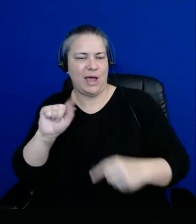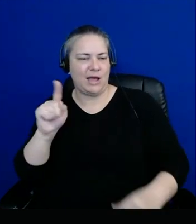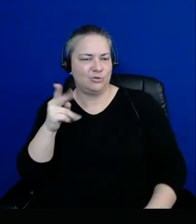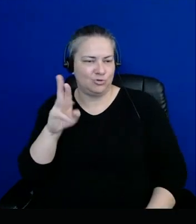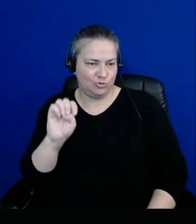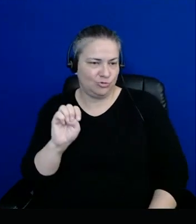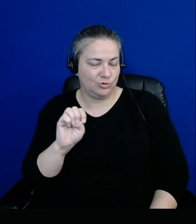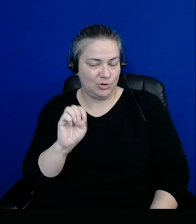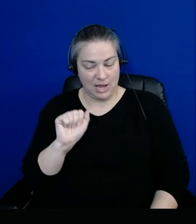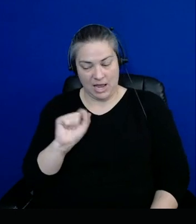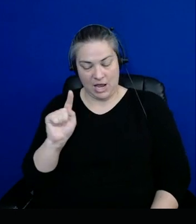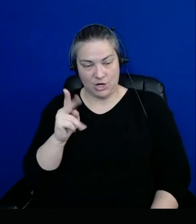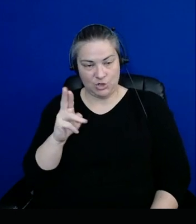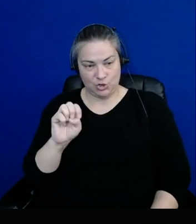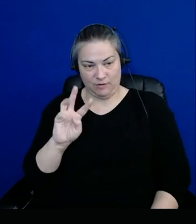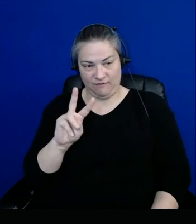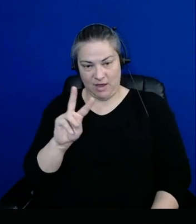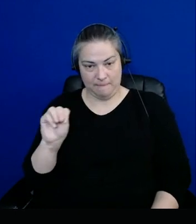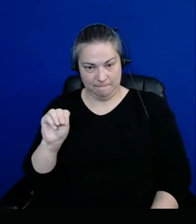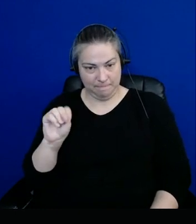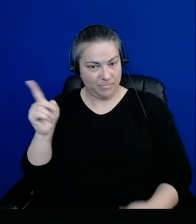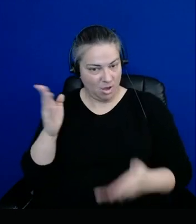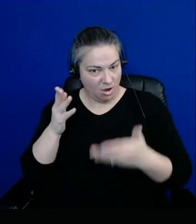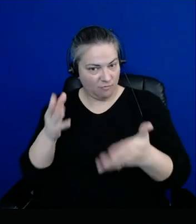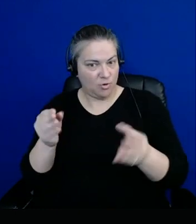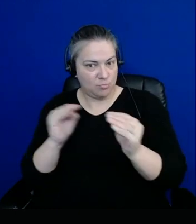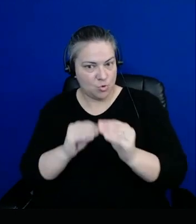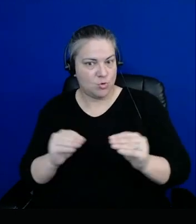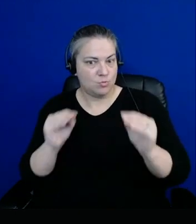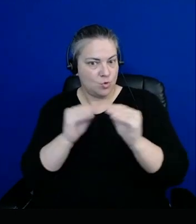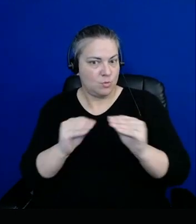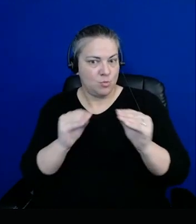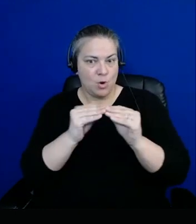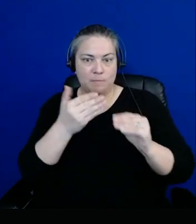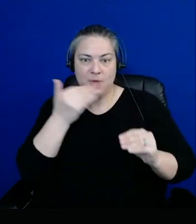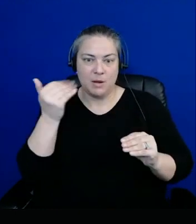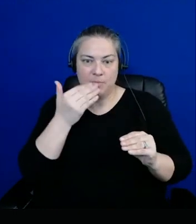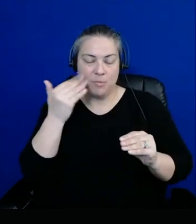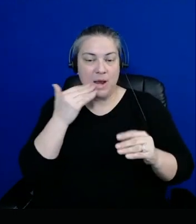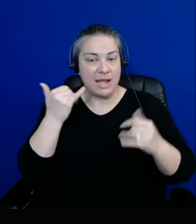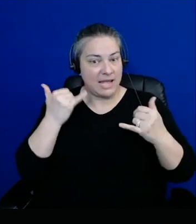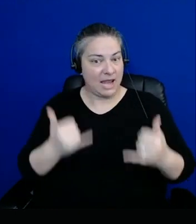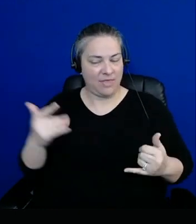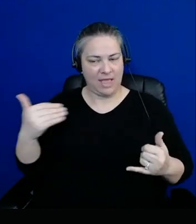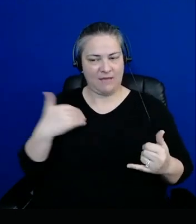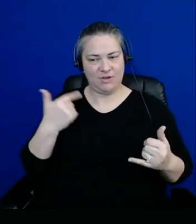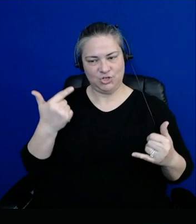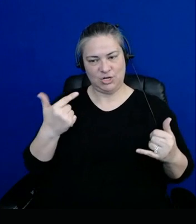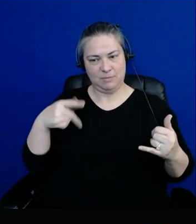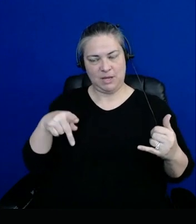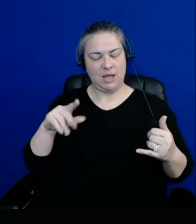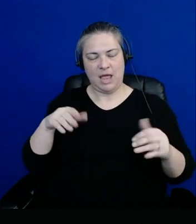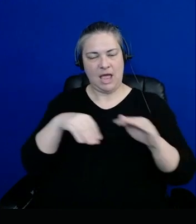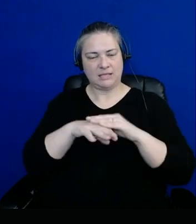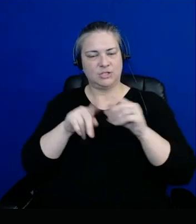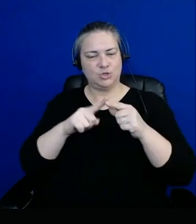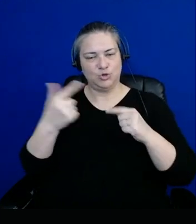With the Azure VM offerings getting better all the time, including now having access to GPUs,